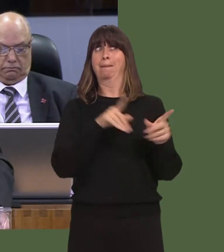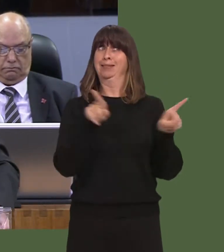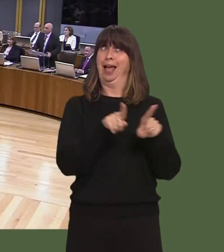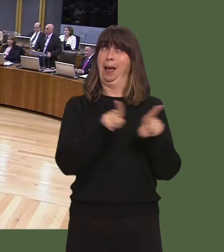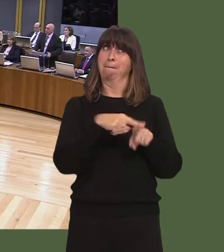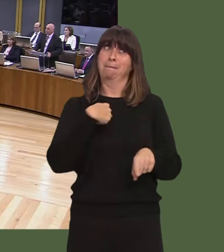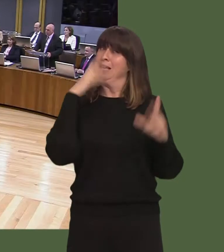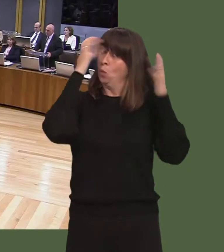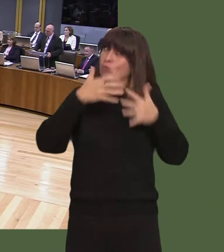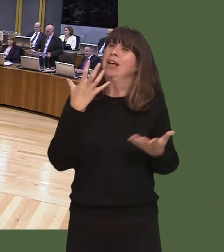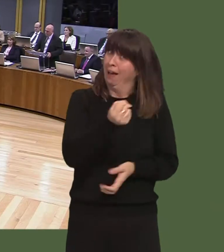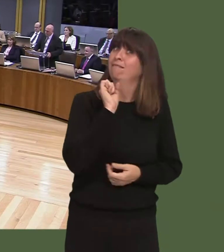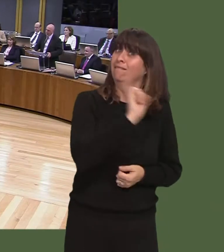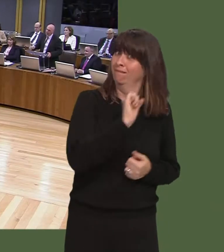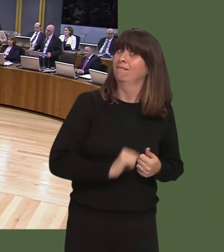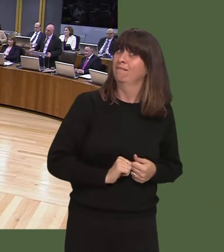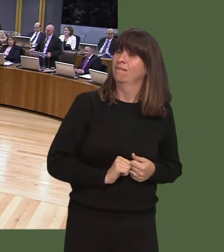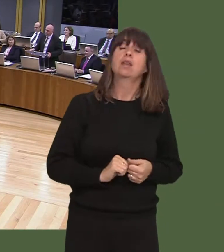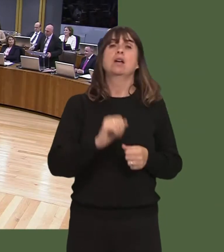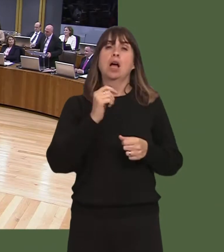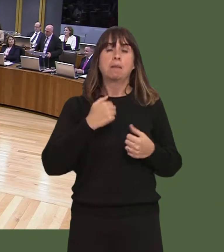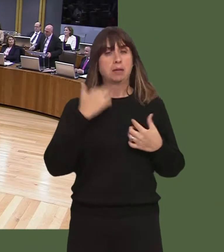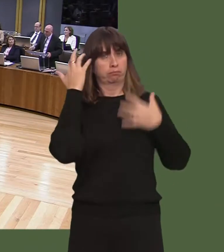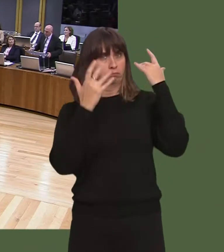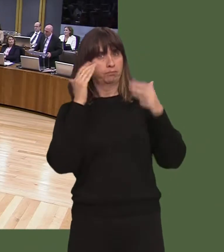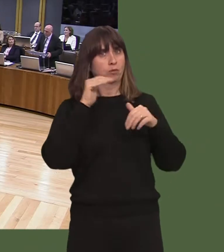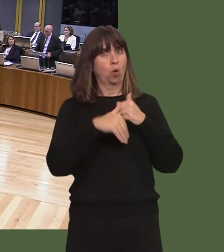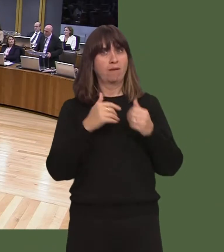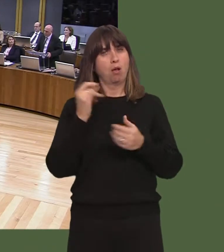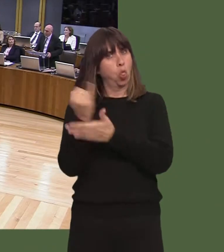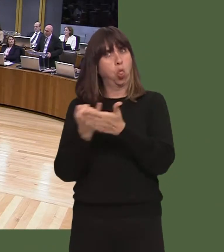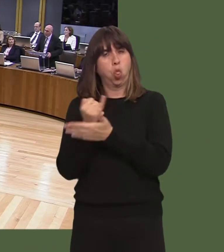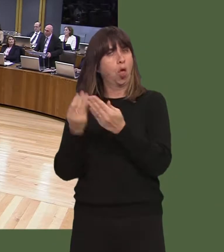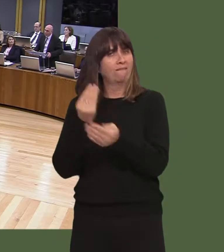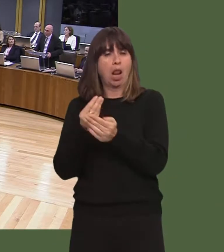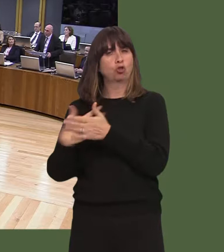Now, what concerns me and others is the impact this financial incompetence will have on our